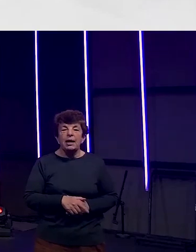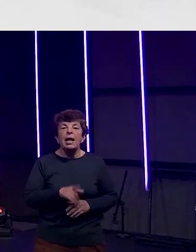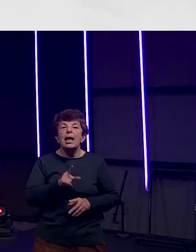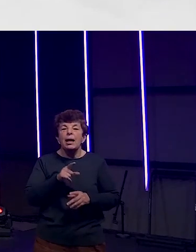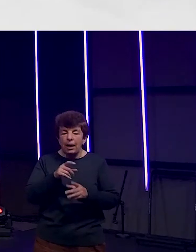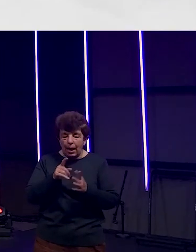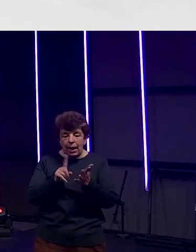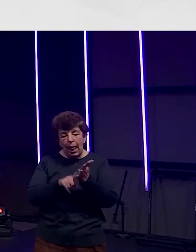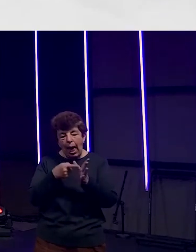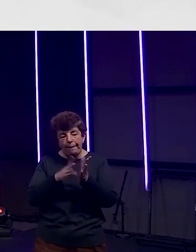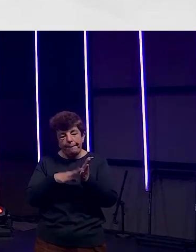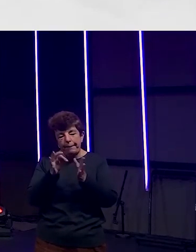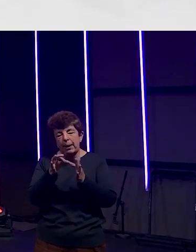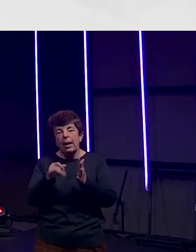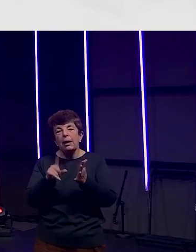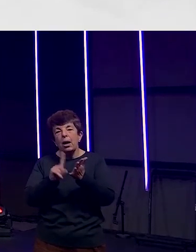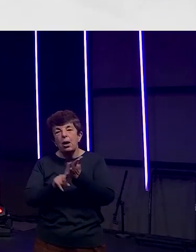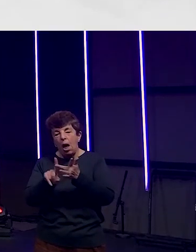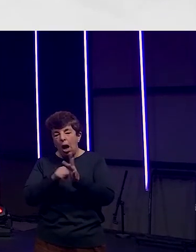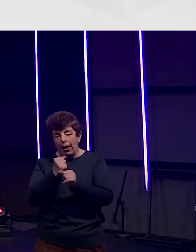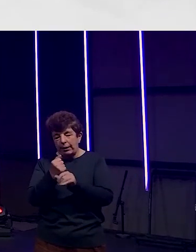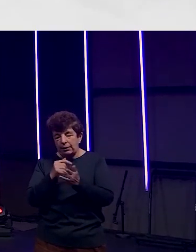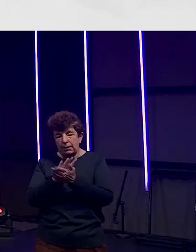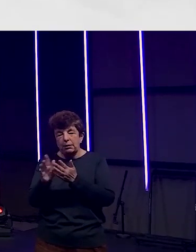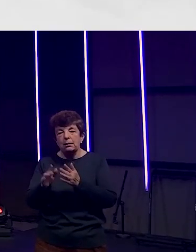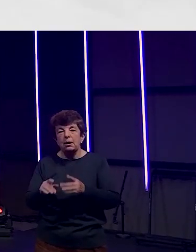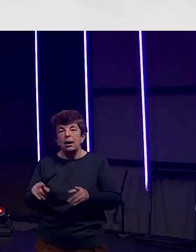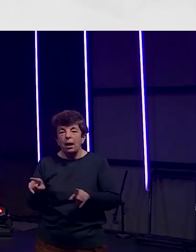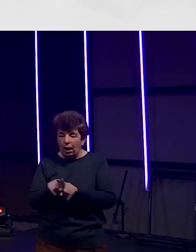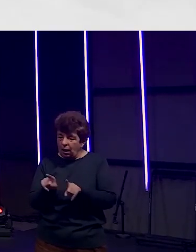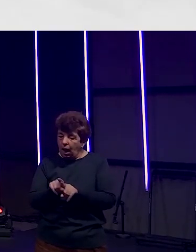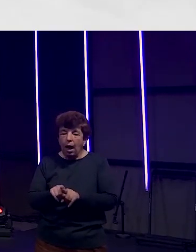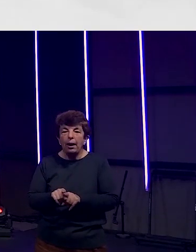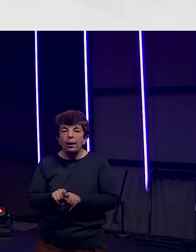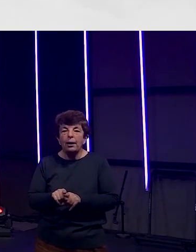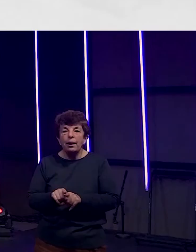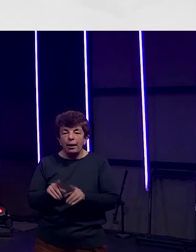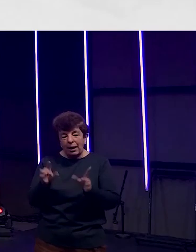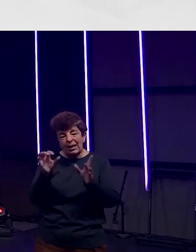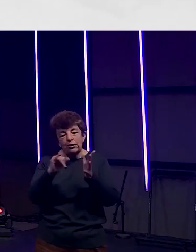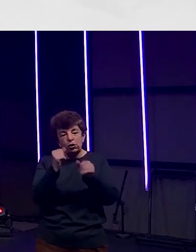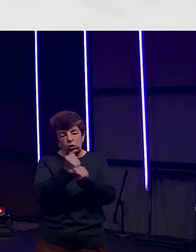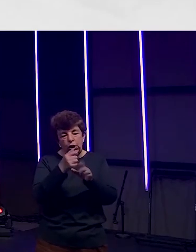I guess when this time was written it was like the the GPS of that particular